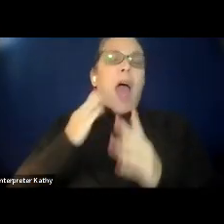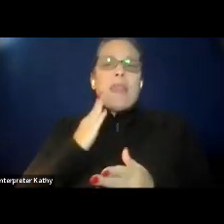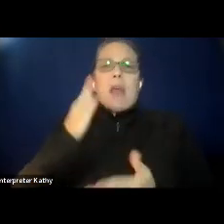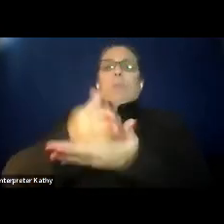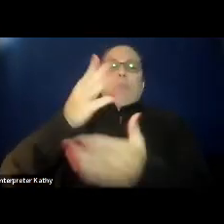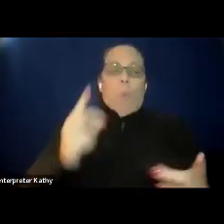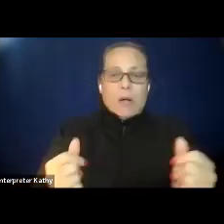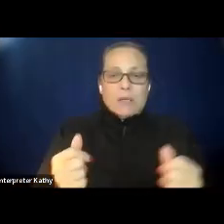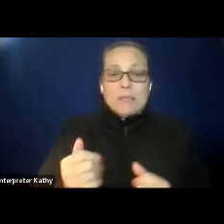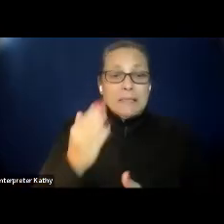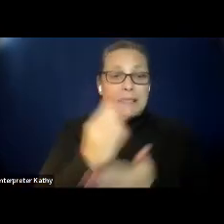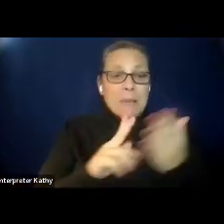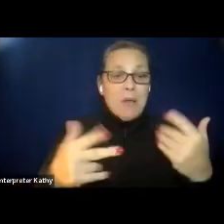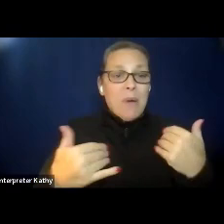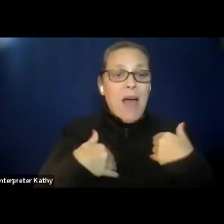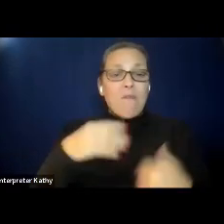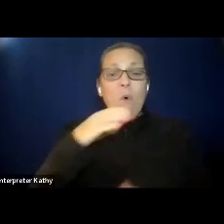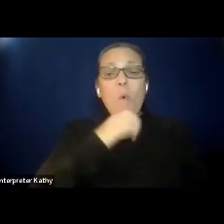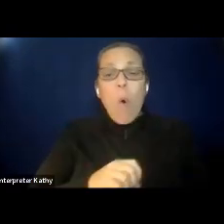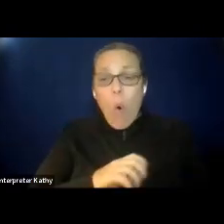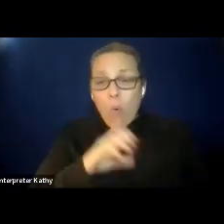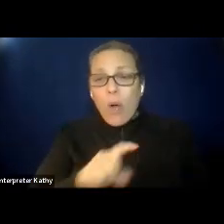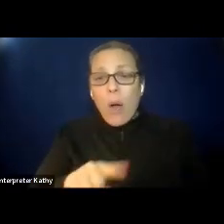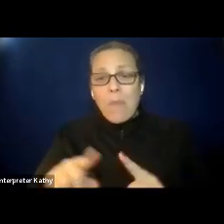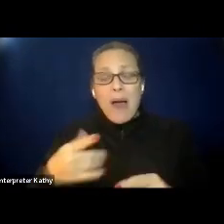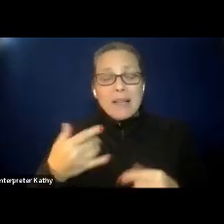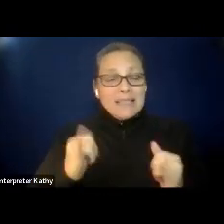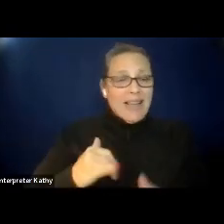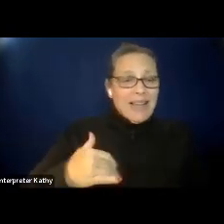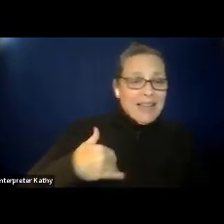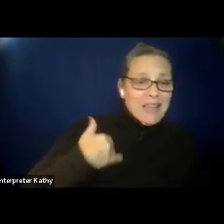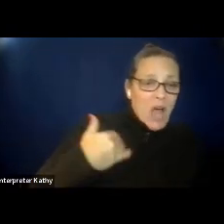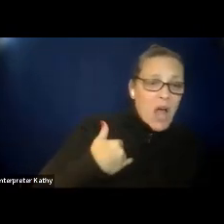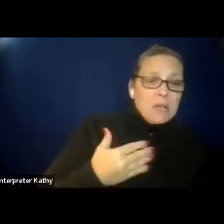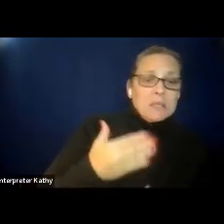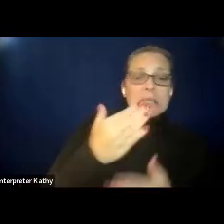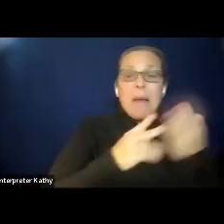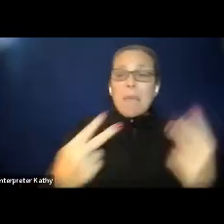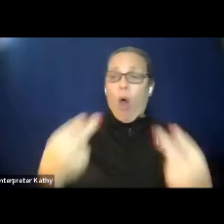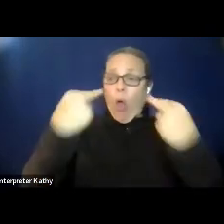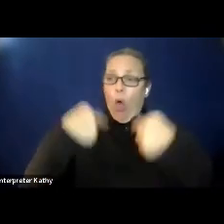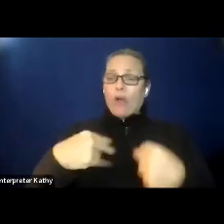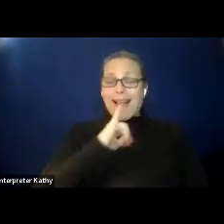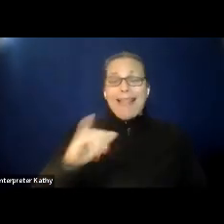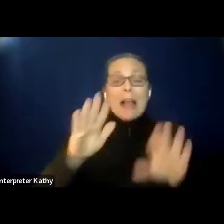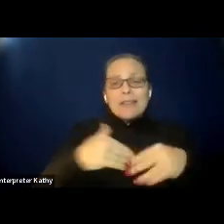wormhole of backward and forward acceleration, jerky stops and starts